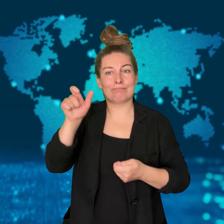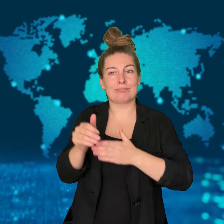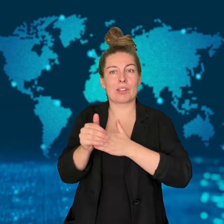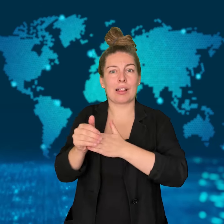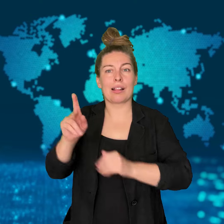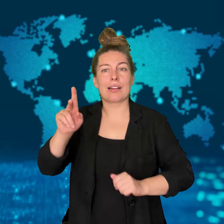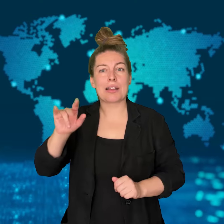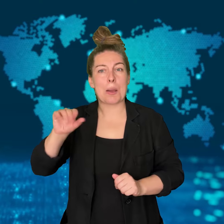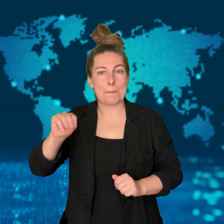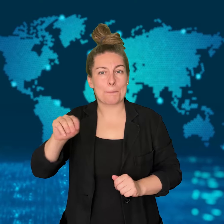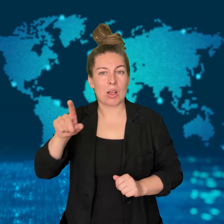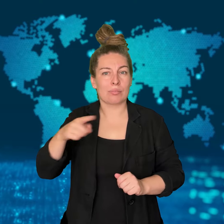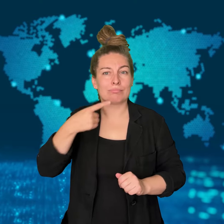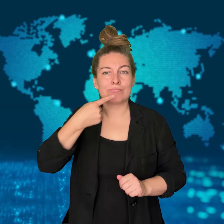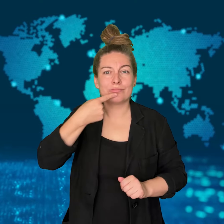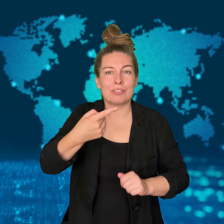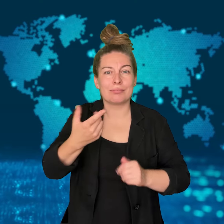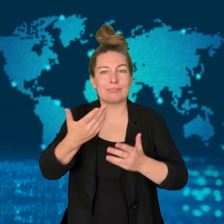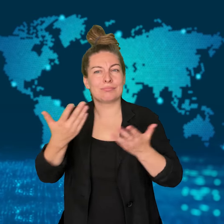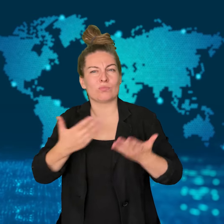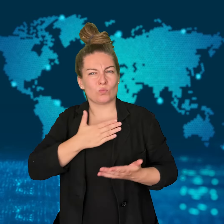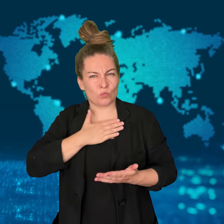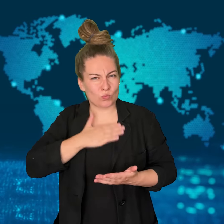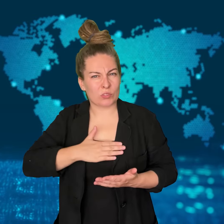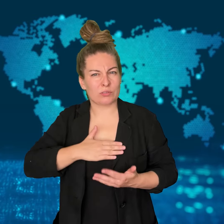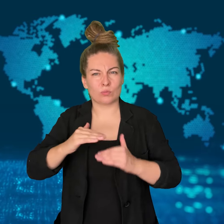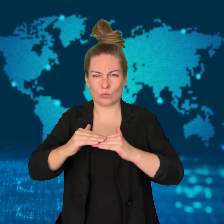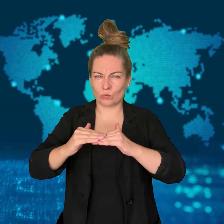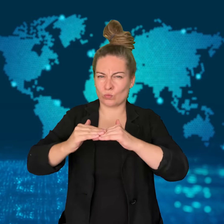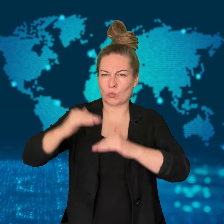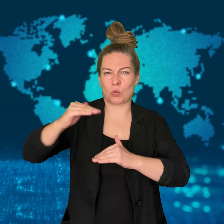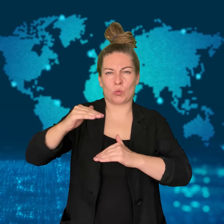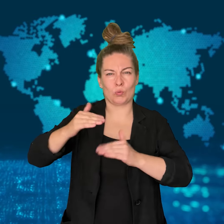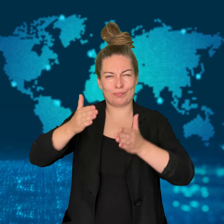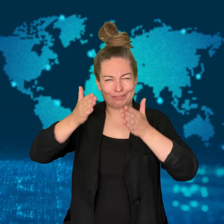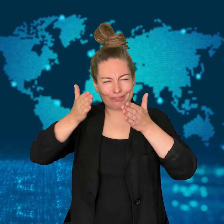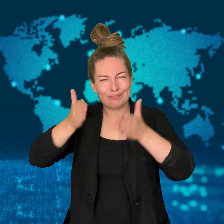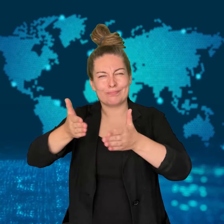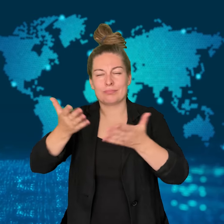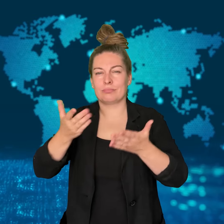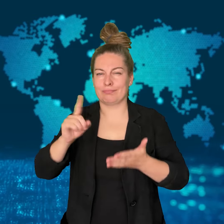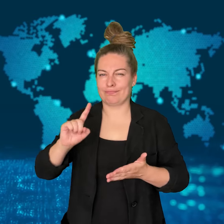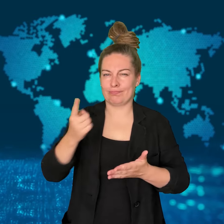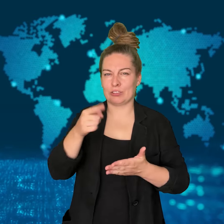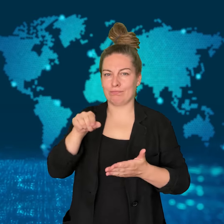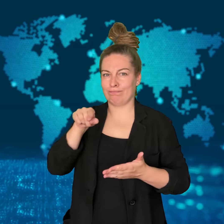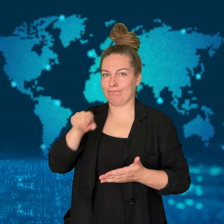North Korea's founding, he promised to focus on